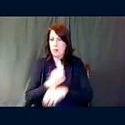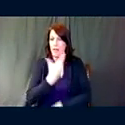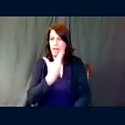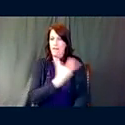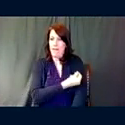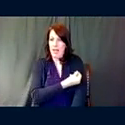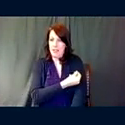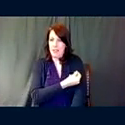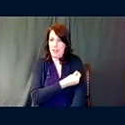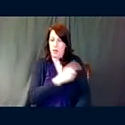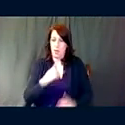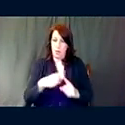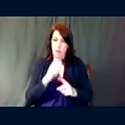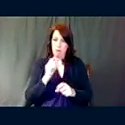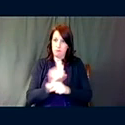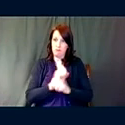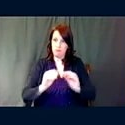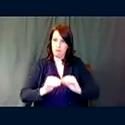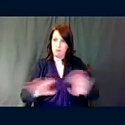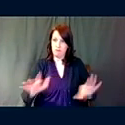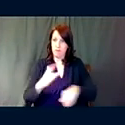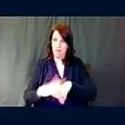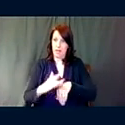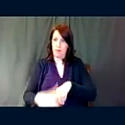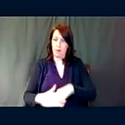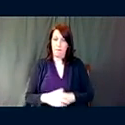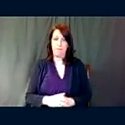ENCOURAGE PEOPLE TO GET VACCINATED WHEN THE VACCINES